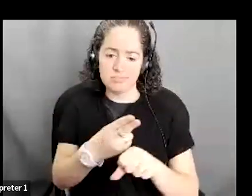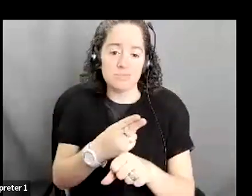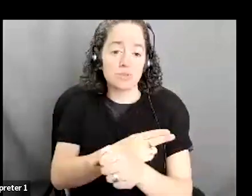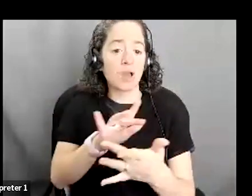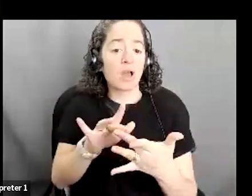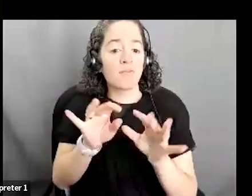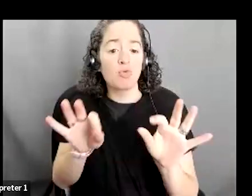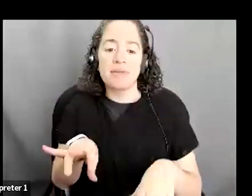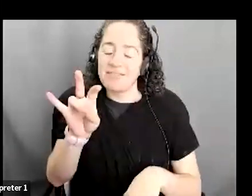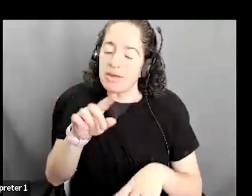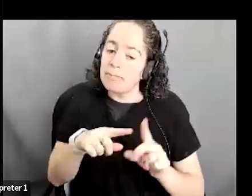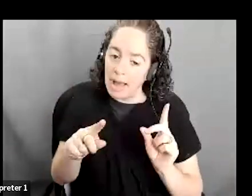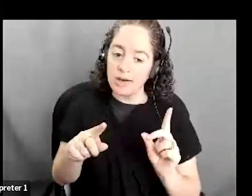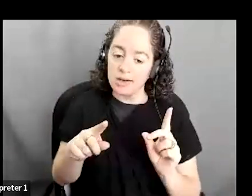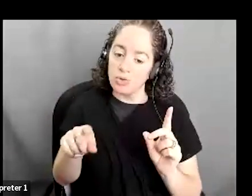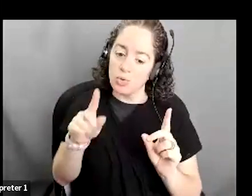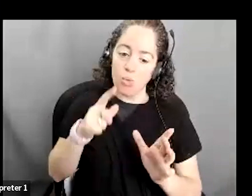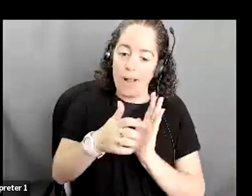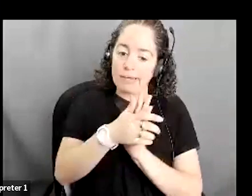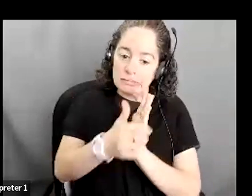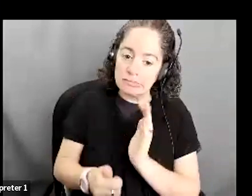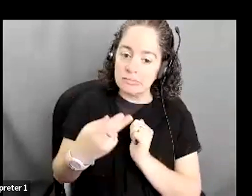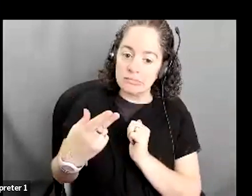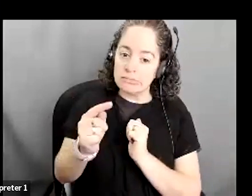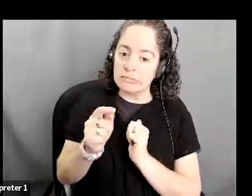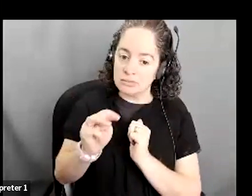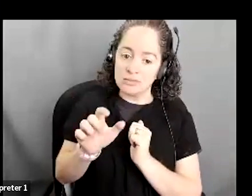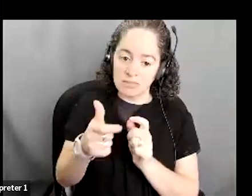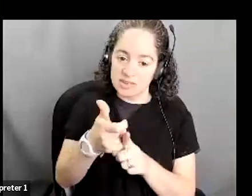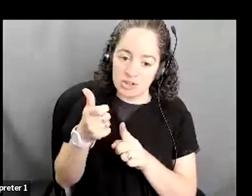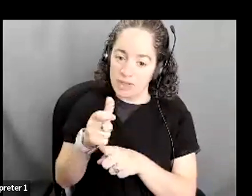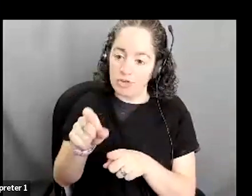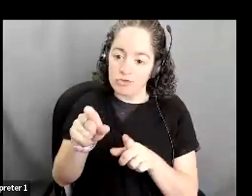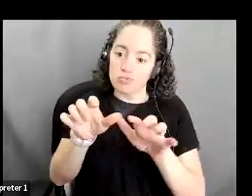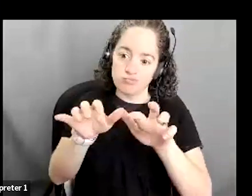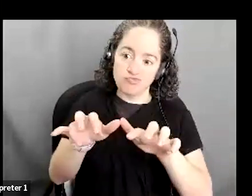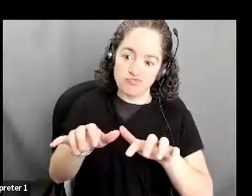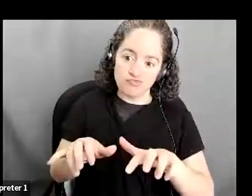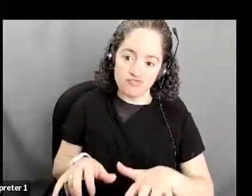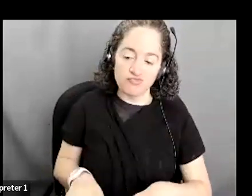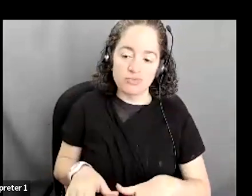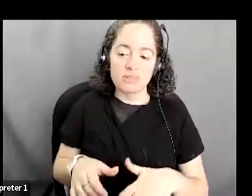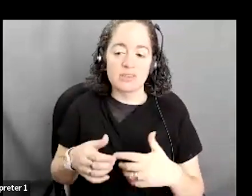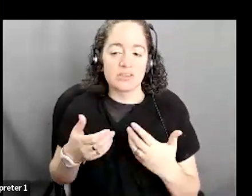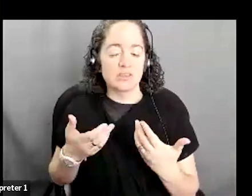what you're doing with HTML and write quite a bit of it yourself so I would probably not use that one.